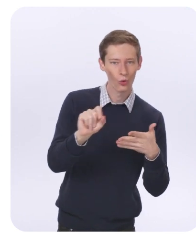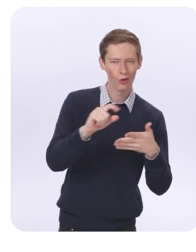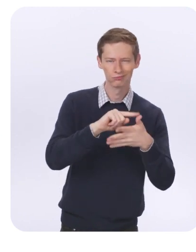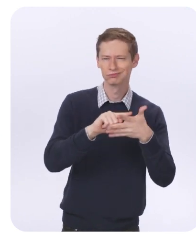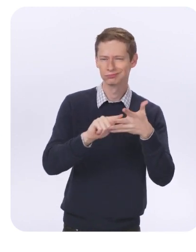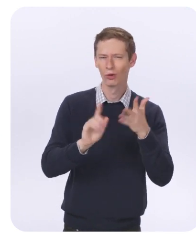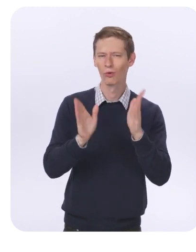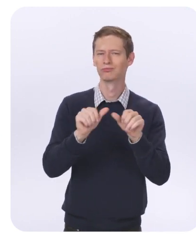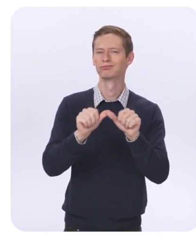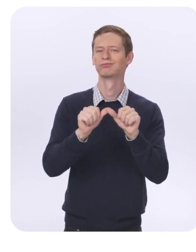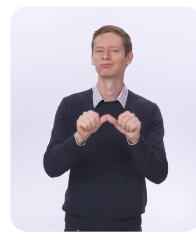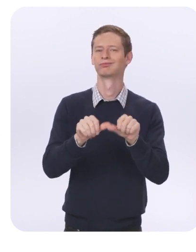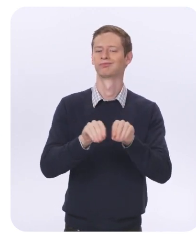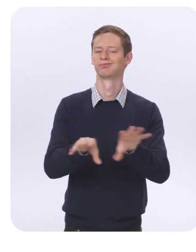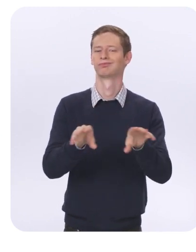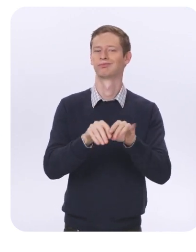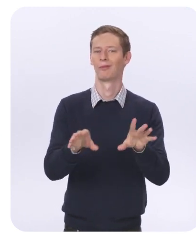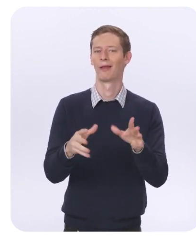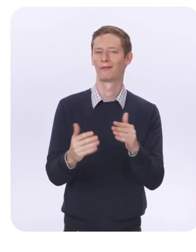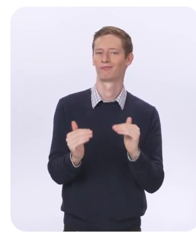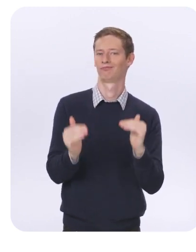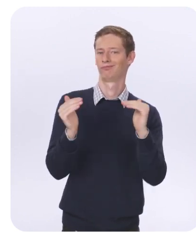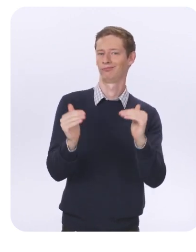the past year to help us prove the value of these tools.